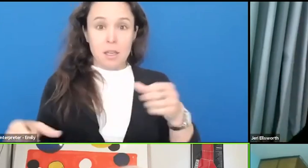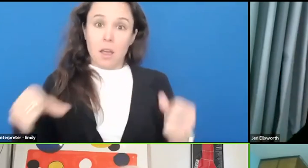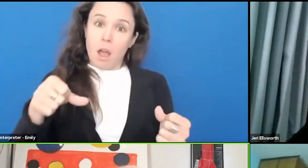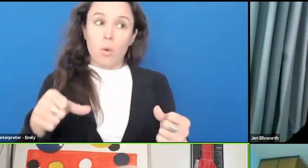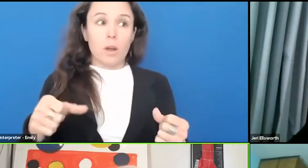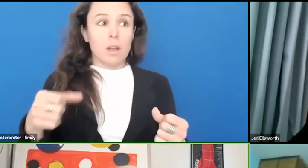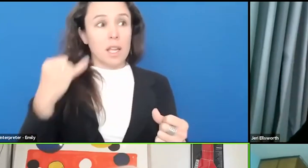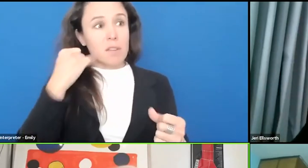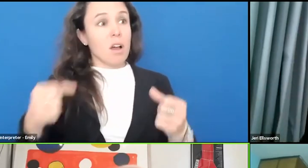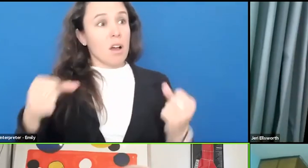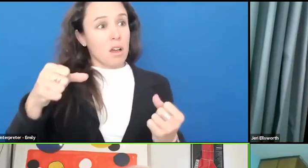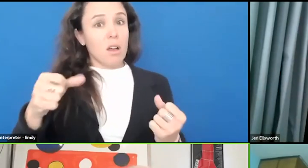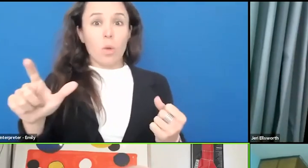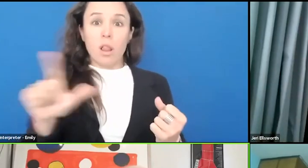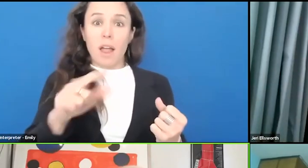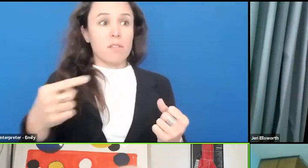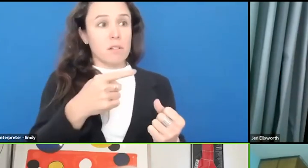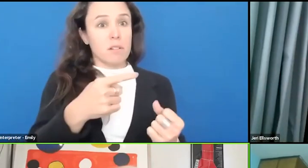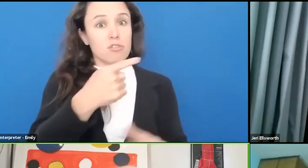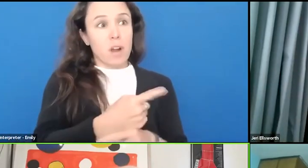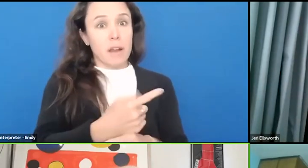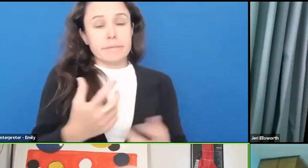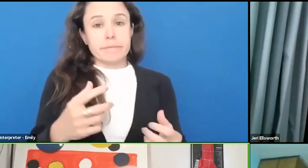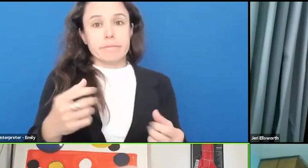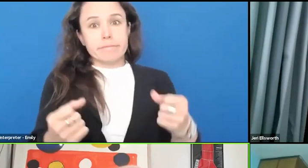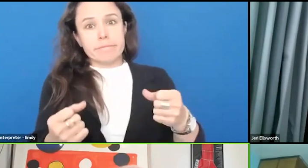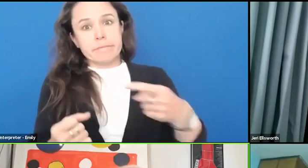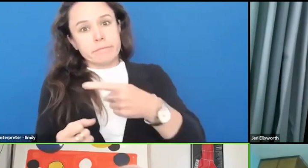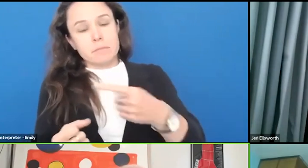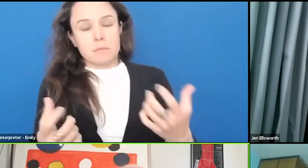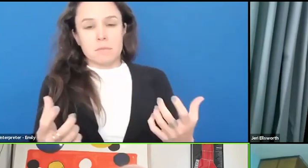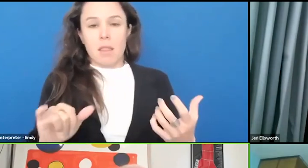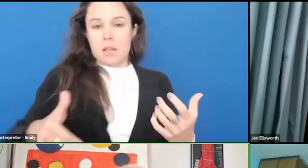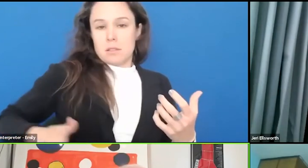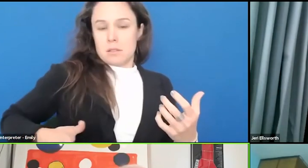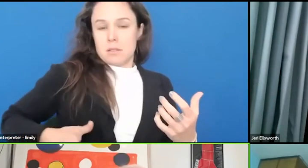the car going in the direction of left, but you know that's all part of that whole bad design